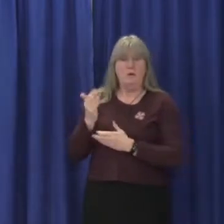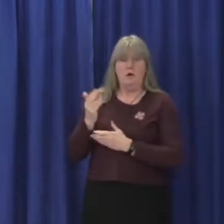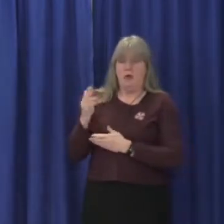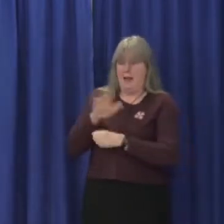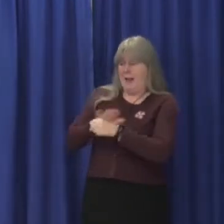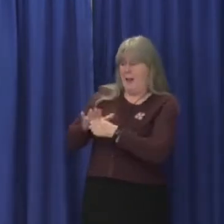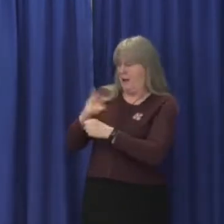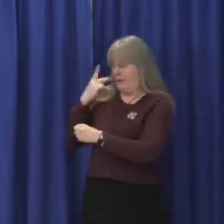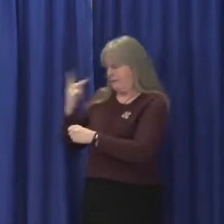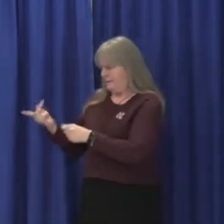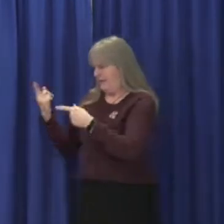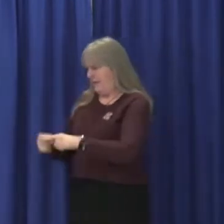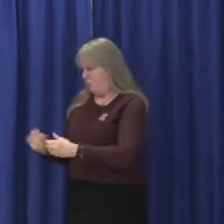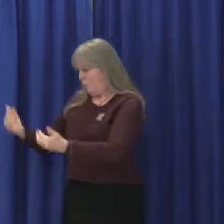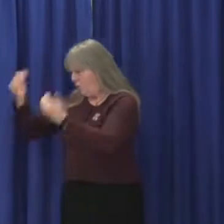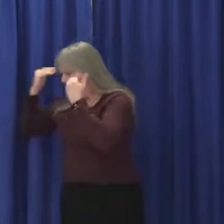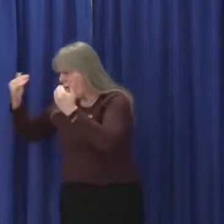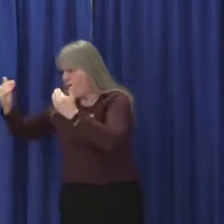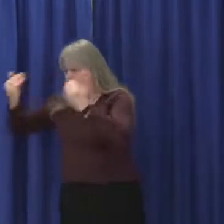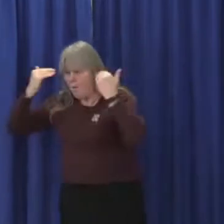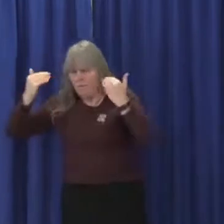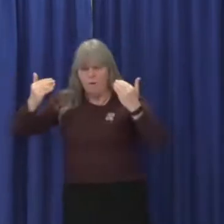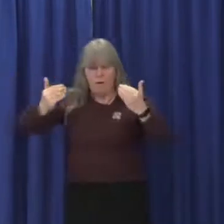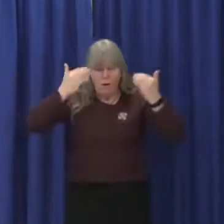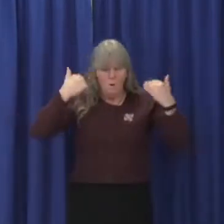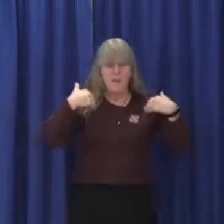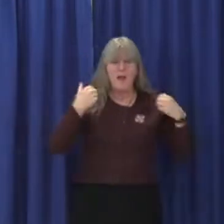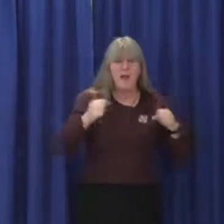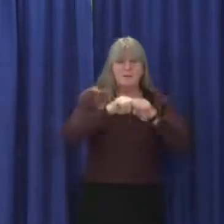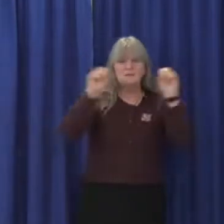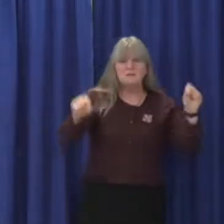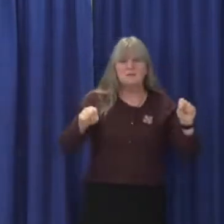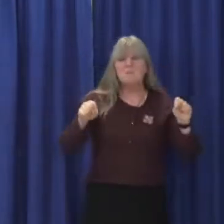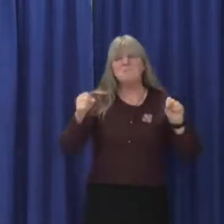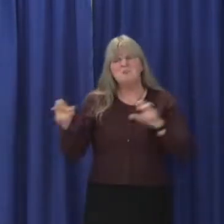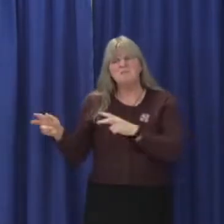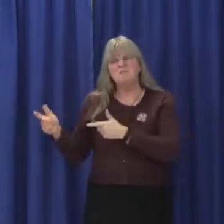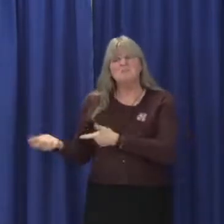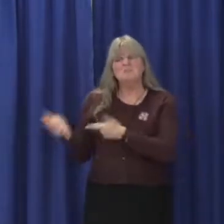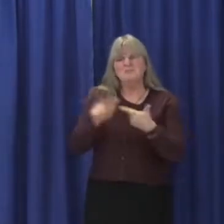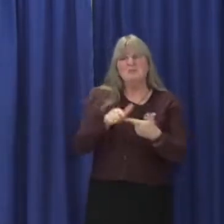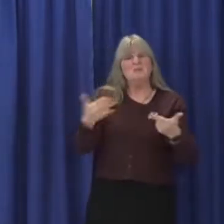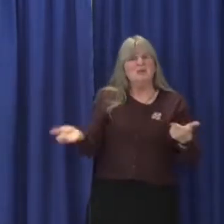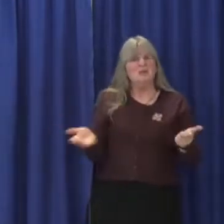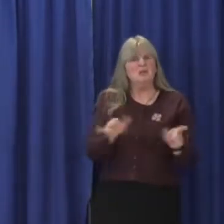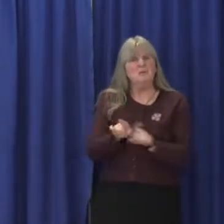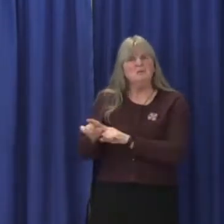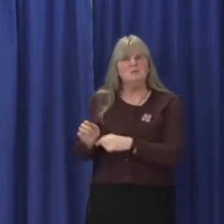may happen here in the days and weeks to come. An increase in hospital